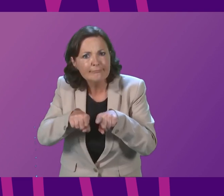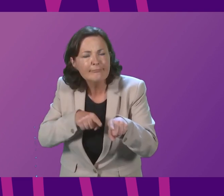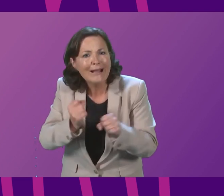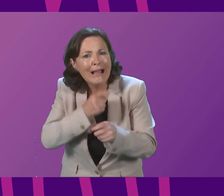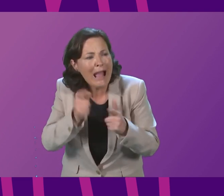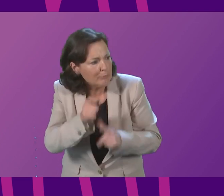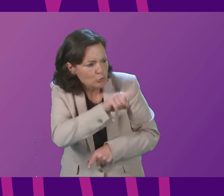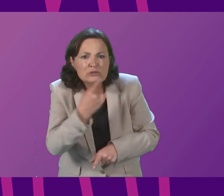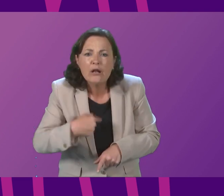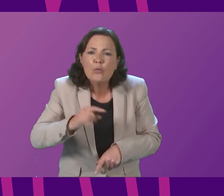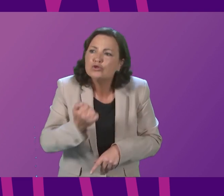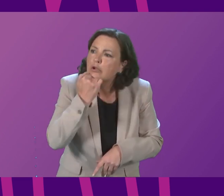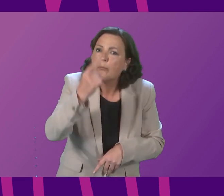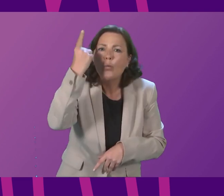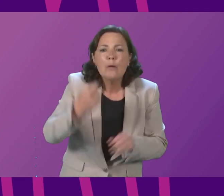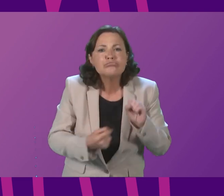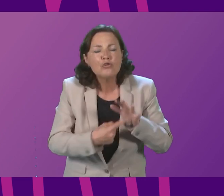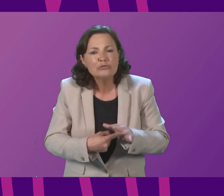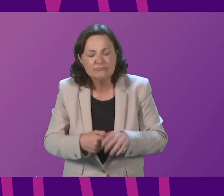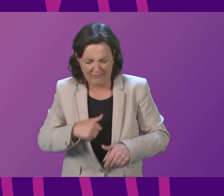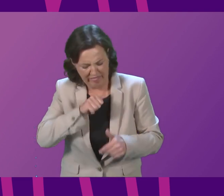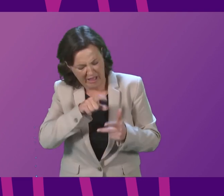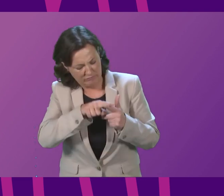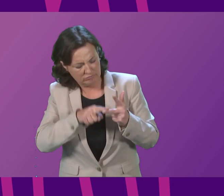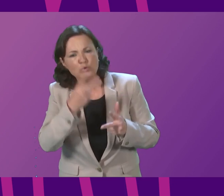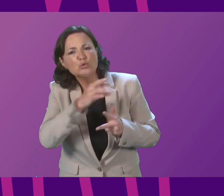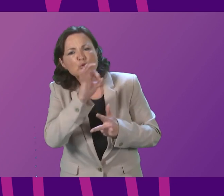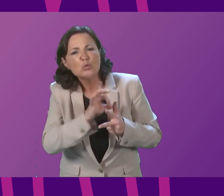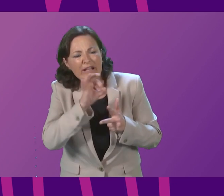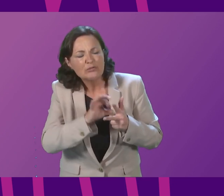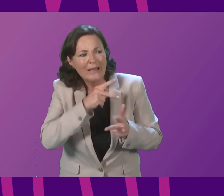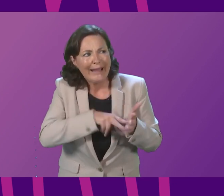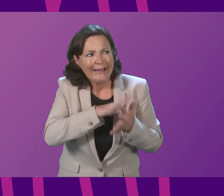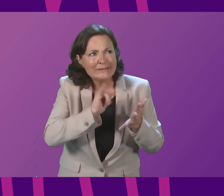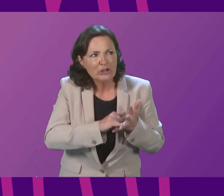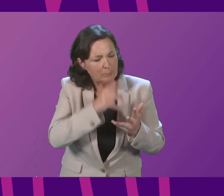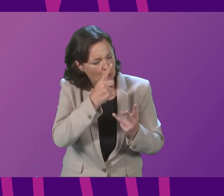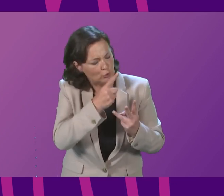There have now been two questions about the NHS and two answers that never mentioned our